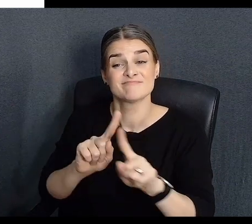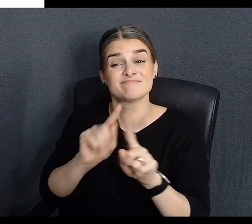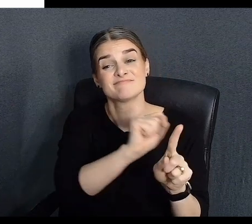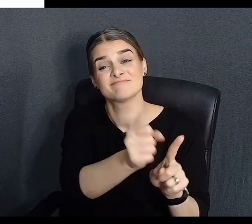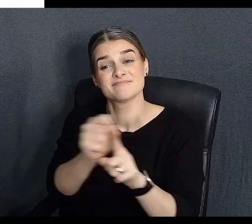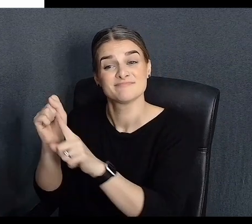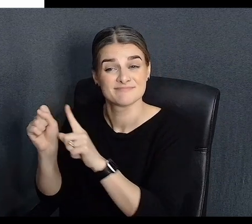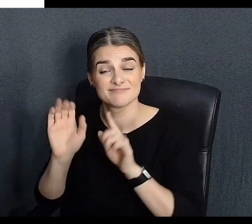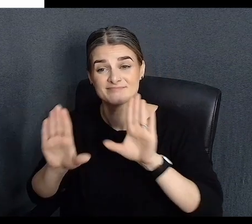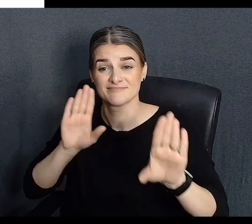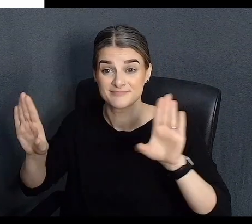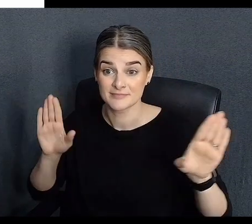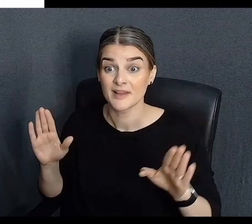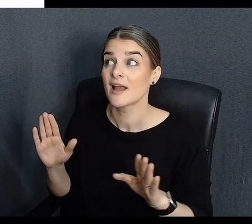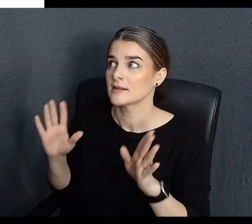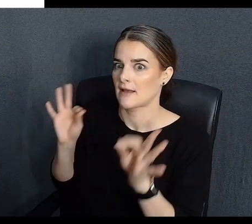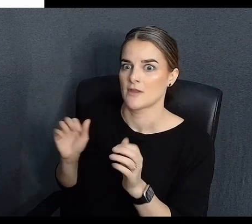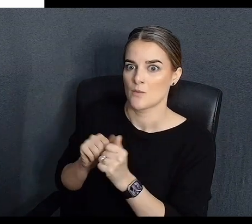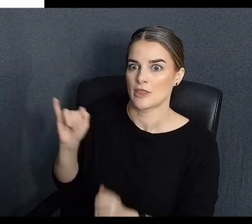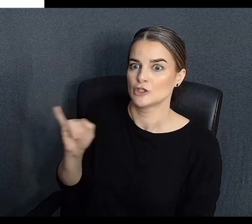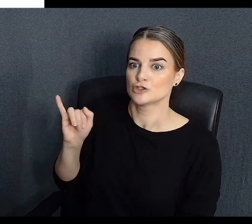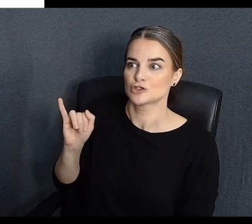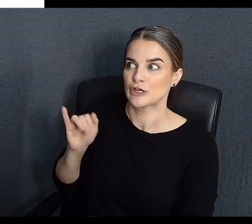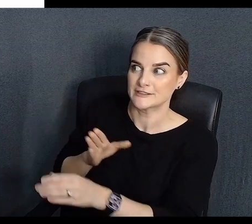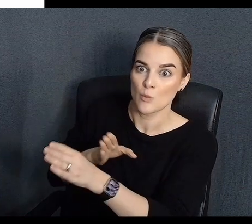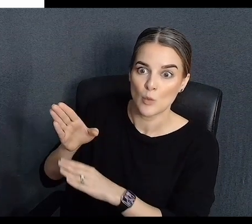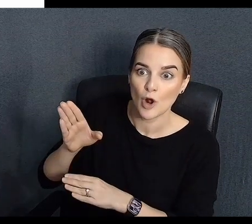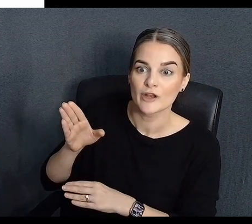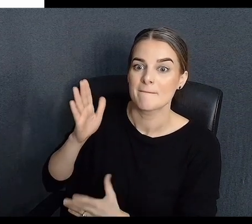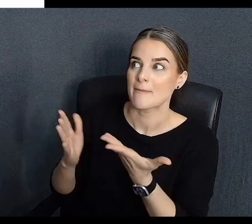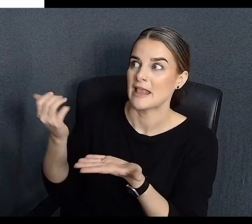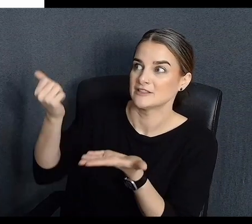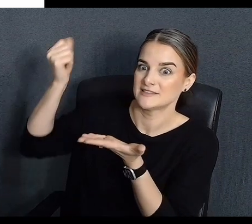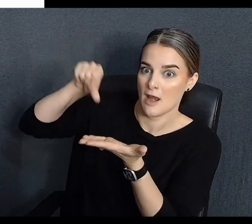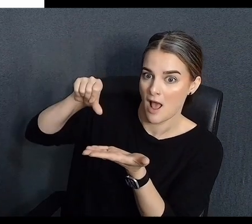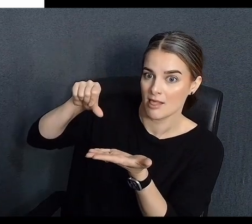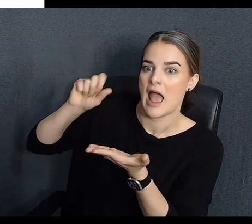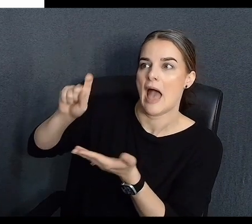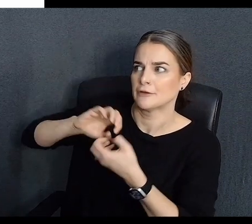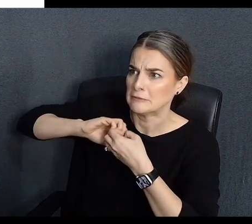we might get a denial, and then we have to fight the insurance company